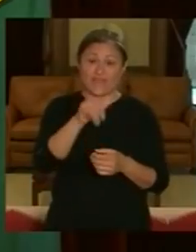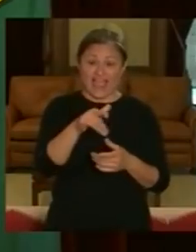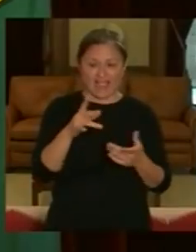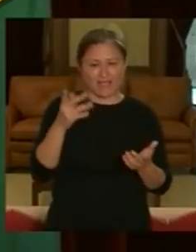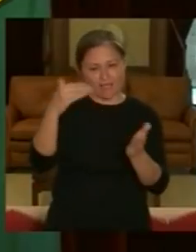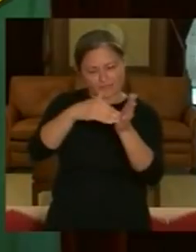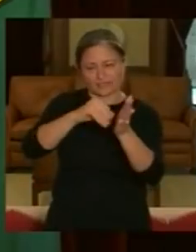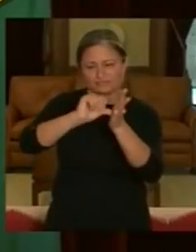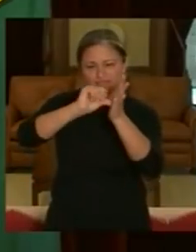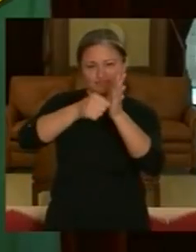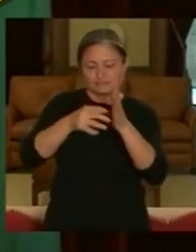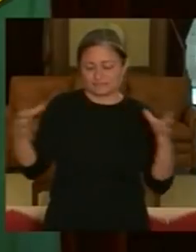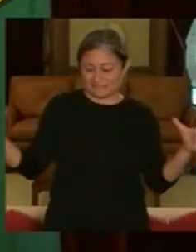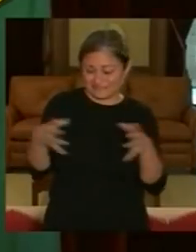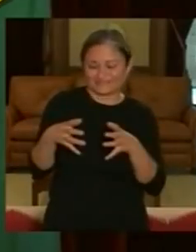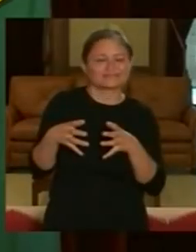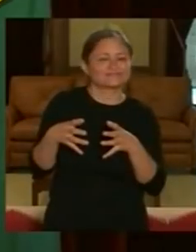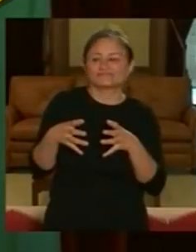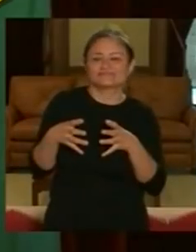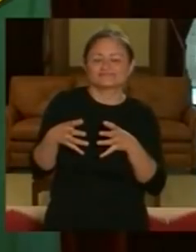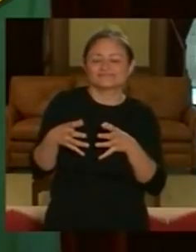THESE ARE NO LONGER ALLOWED FOR